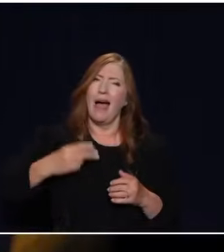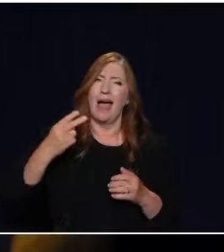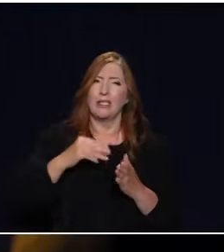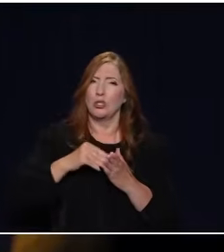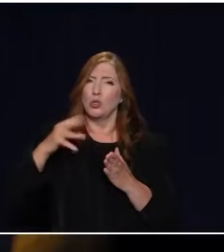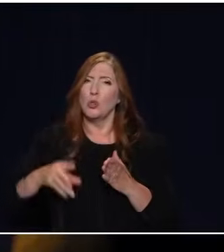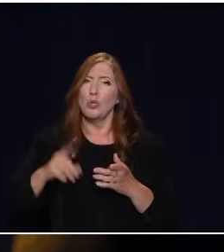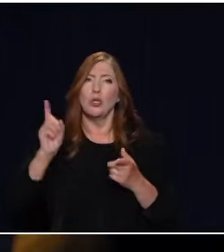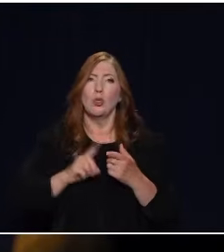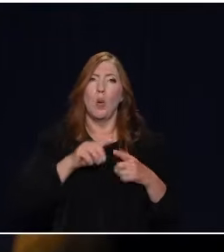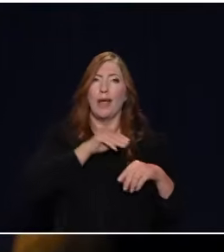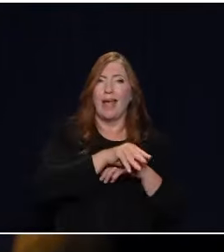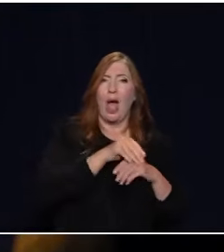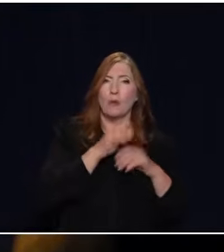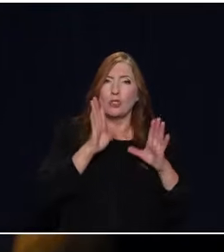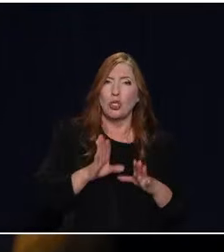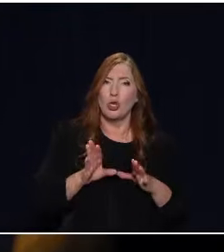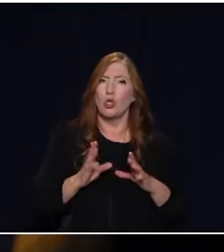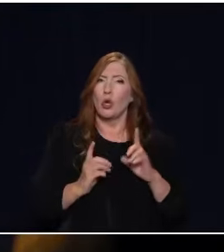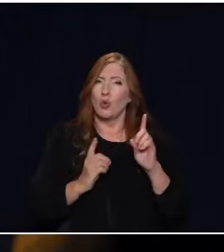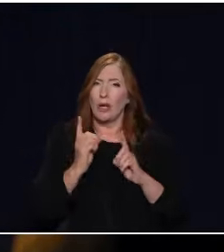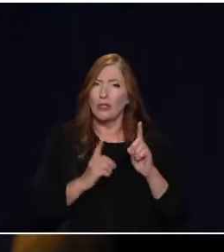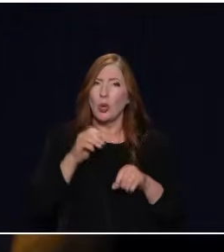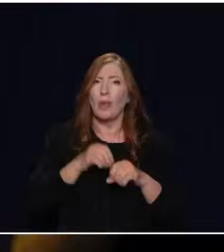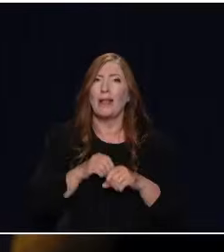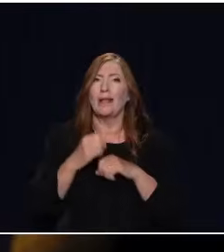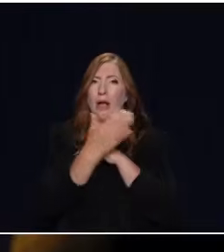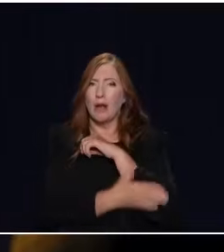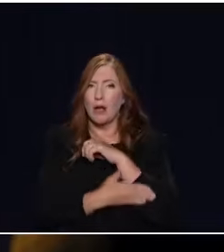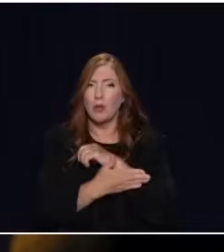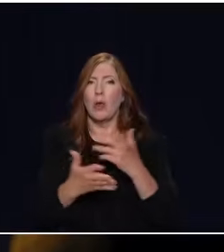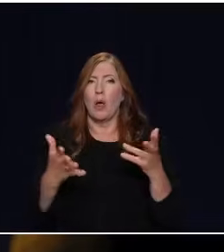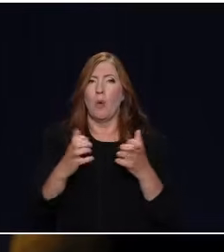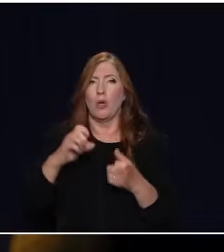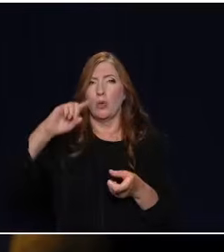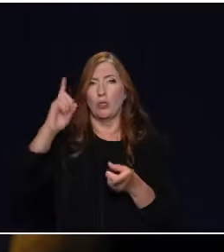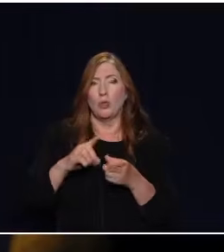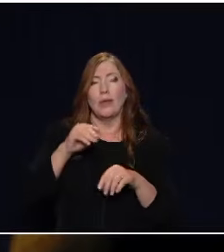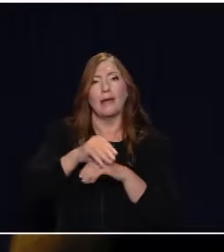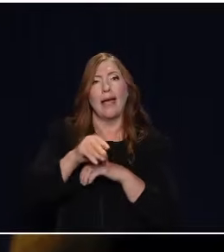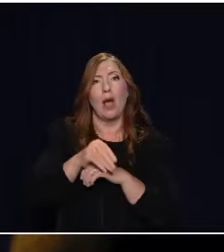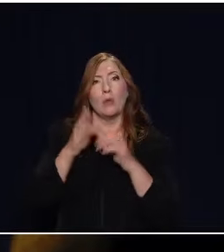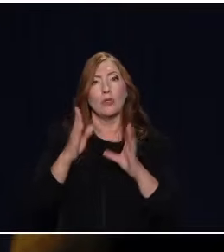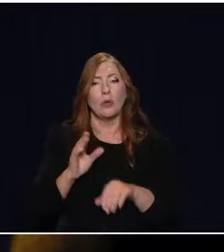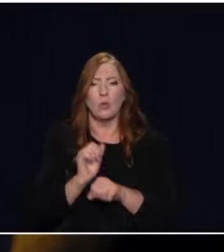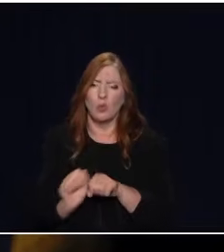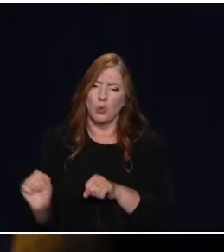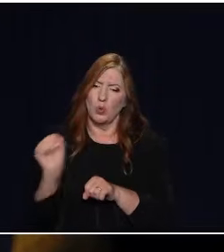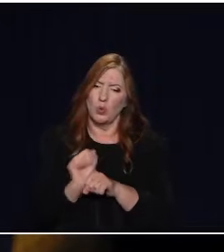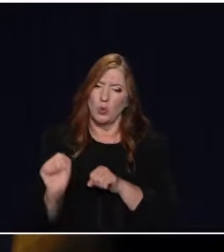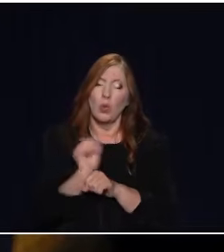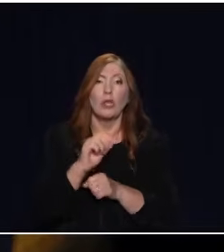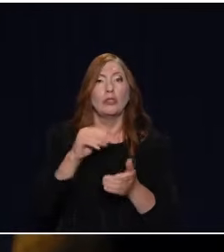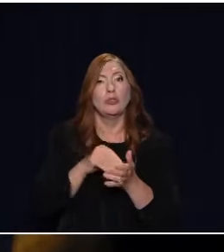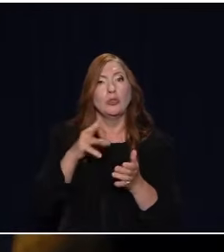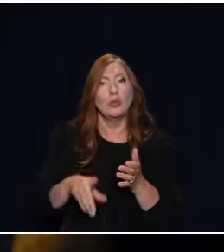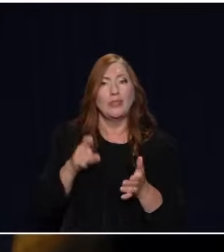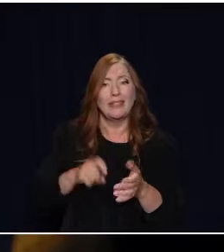INSTRUCTION TO KNOW THAT. ARIZONA DOES HAVE ONE OF THE HIGHEST STUDENT TO COUNSELOR RATIOS IN THE COUNTRY. WE NEED TO WORK HARD TO REDUCE